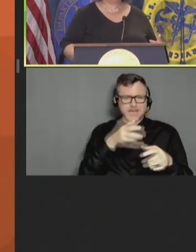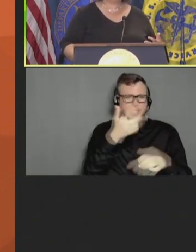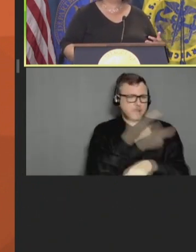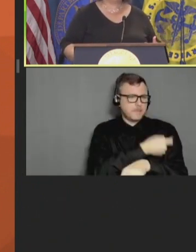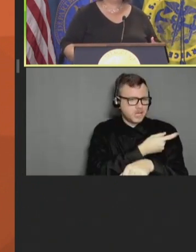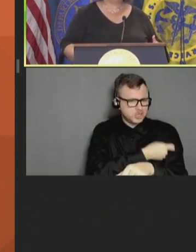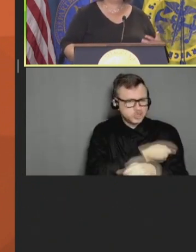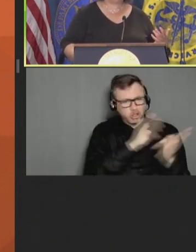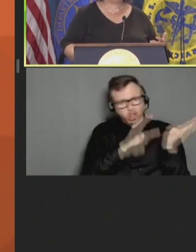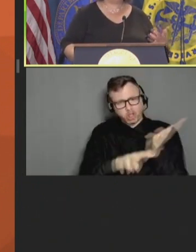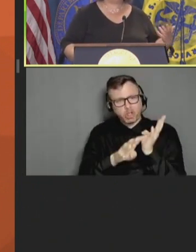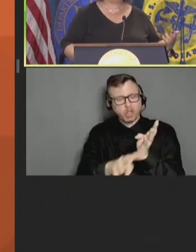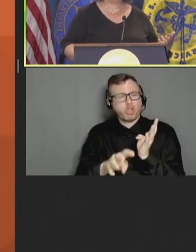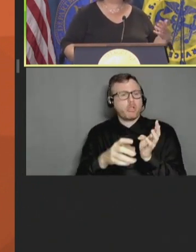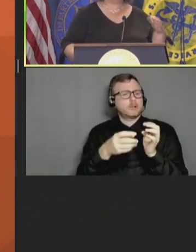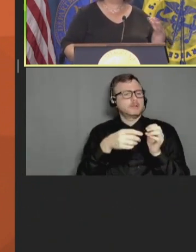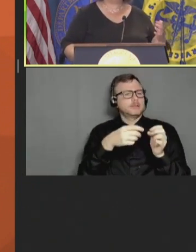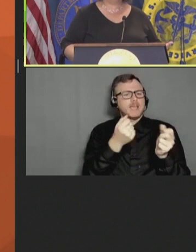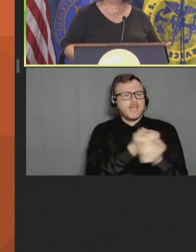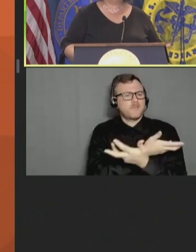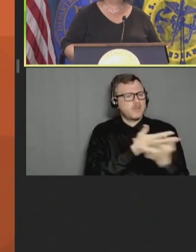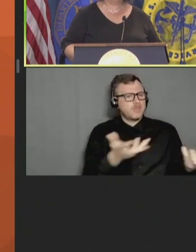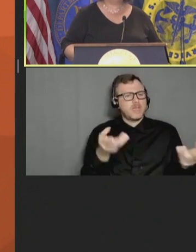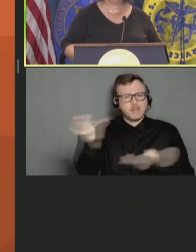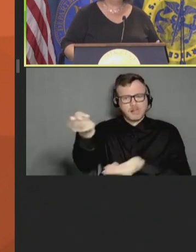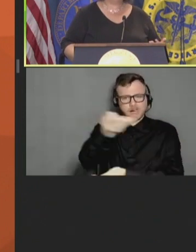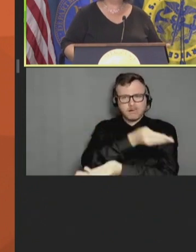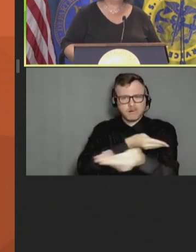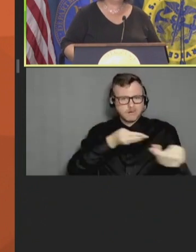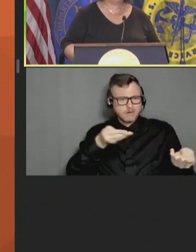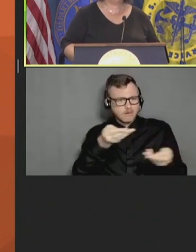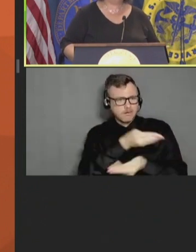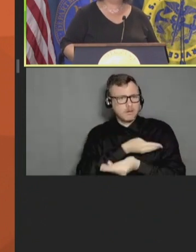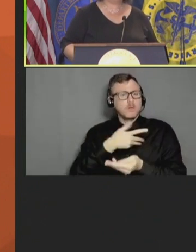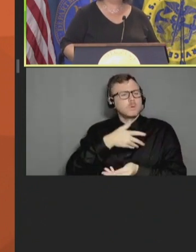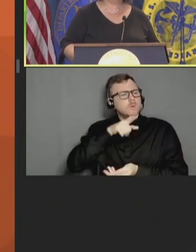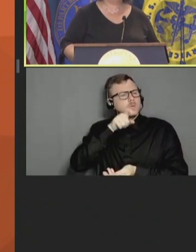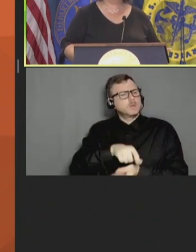systems that we've got going and built and further during COVID, to maintain them and to continue and